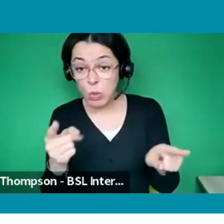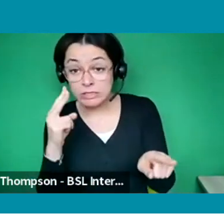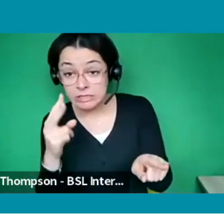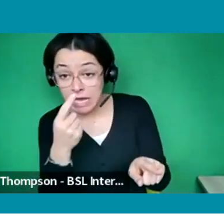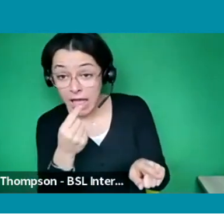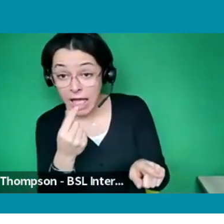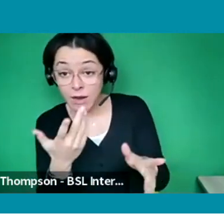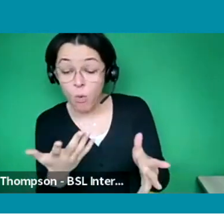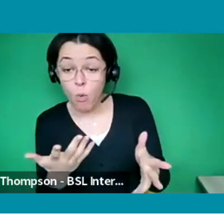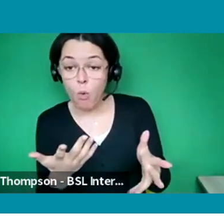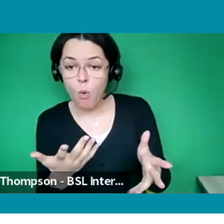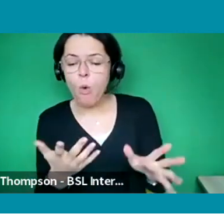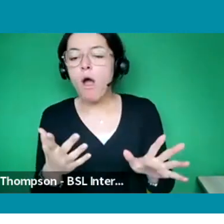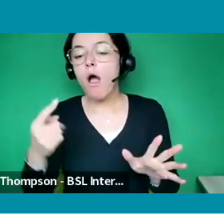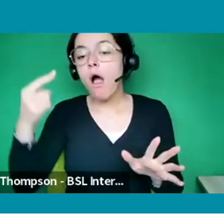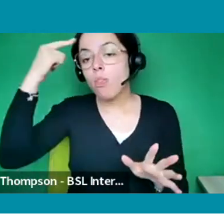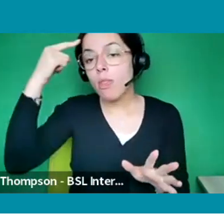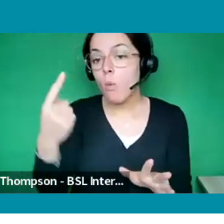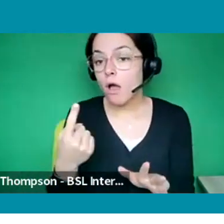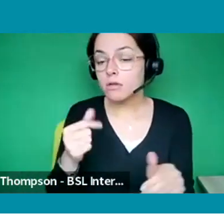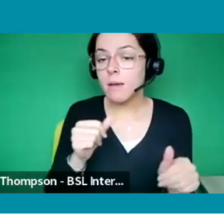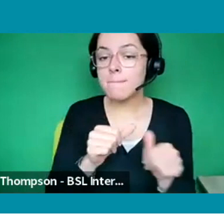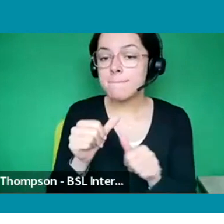I think there was one: Is it better to email itvlovestalent@itv.com or inclusion@itv.com